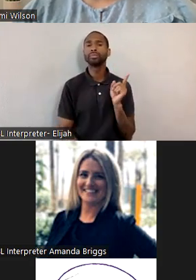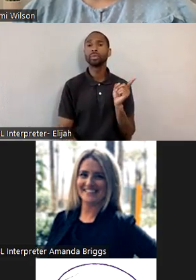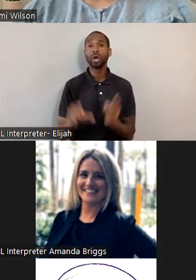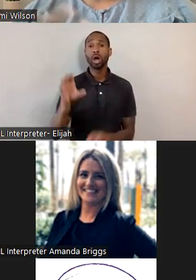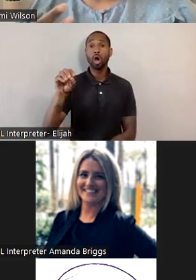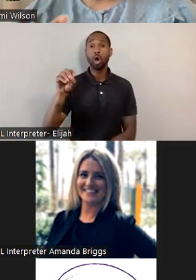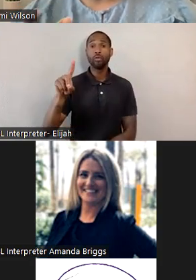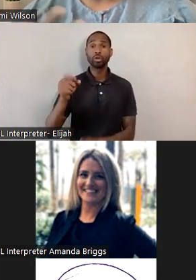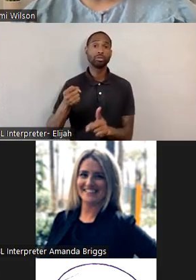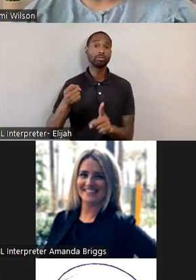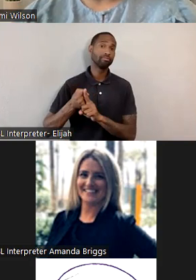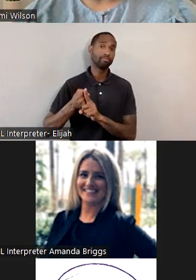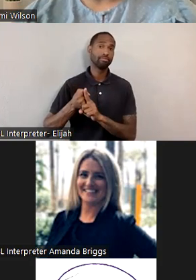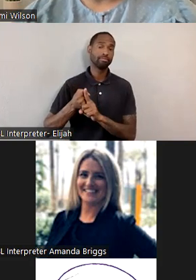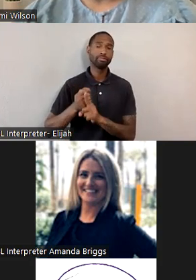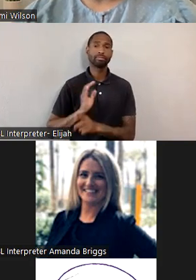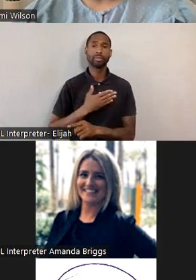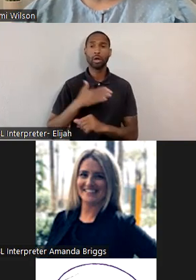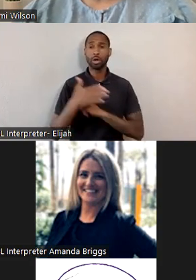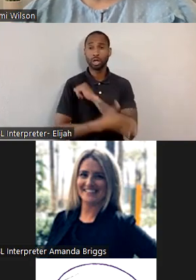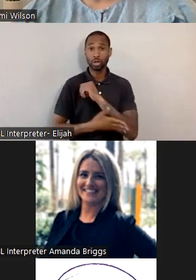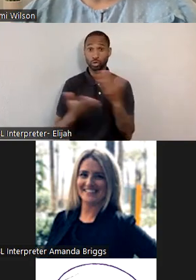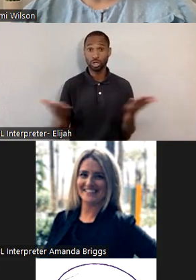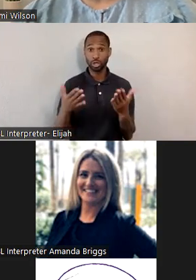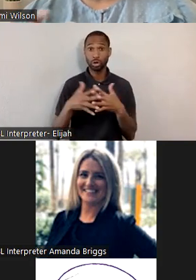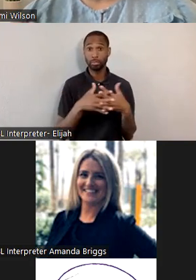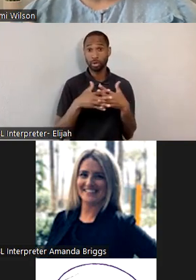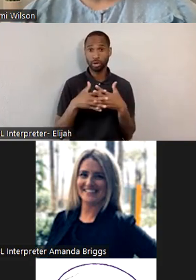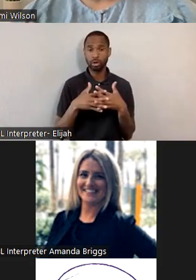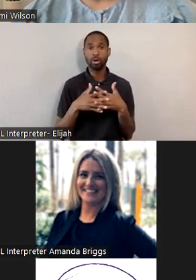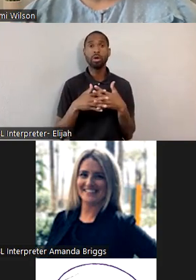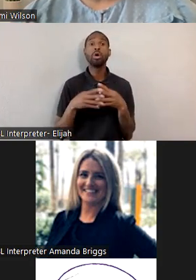is affecting our country. So more than 80% of